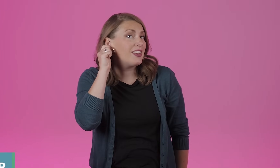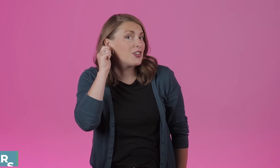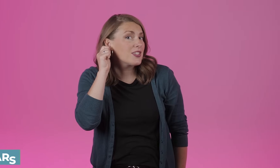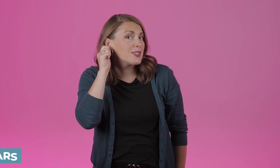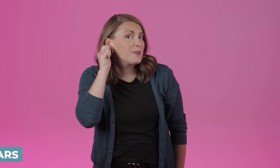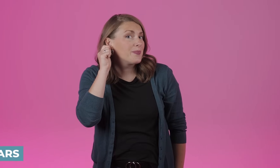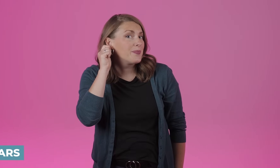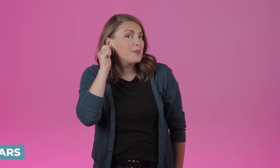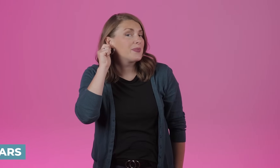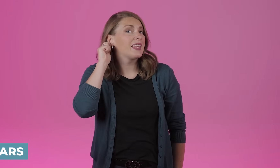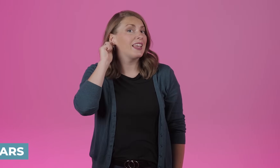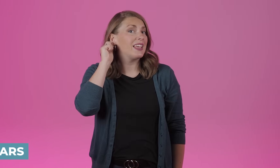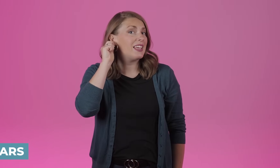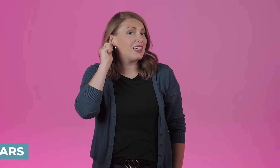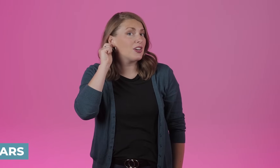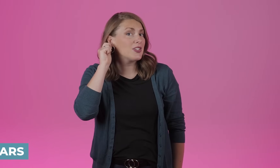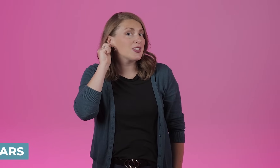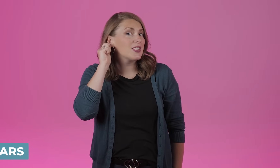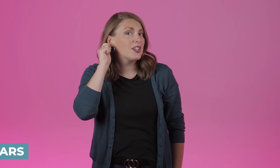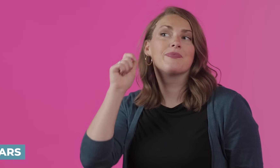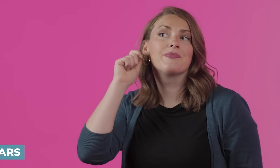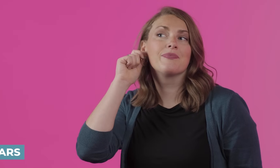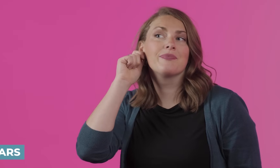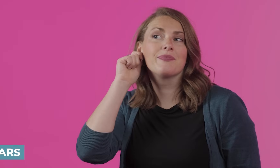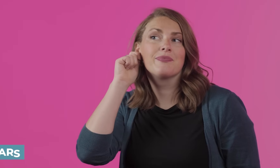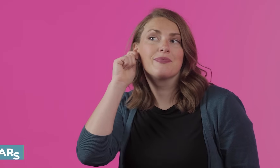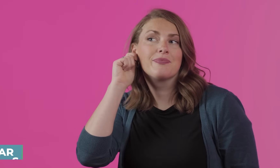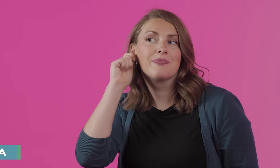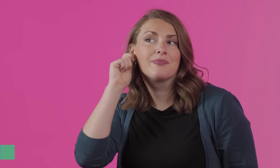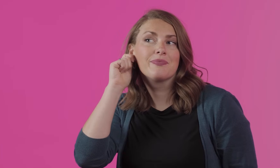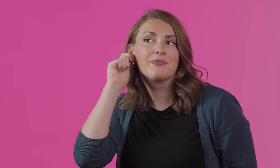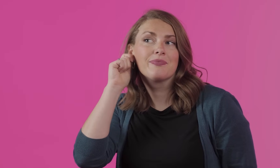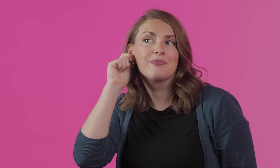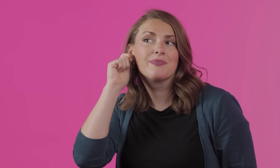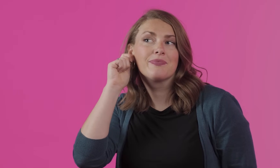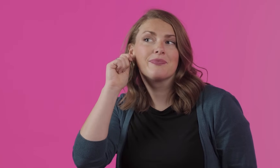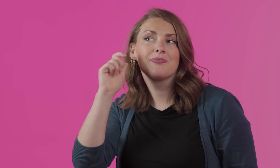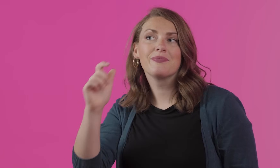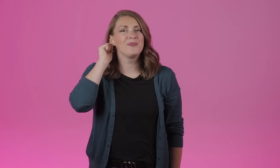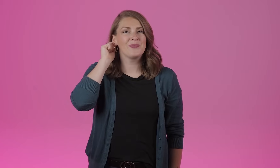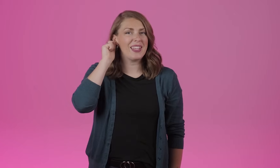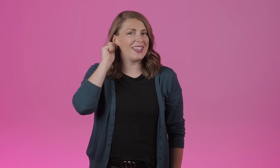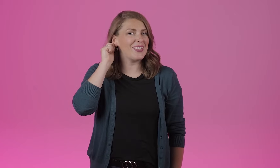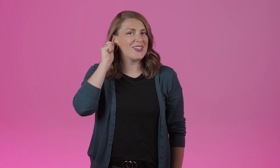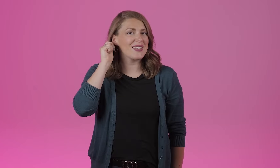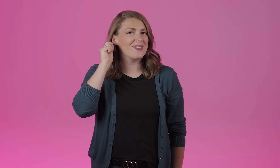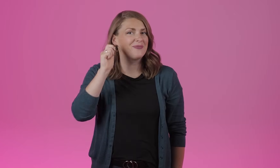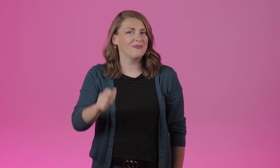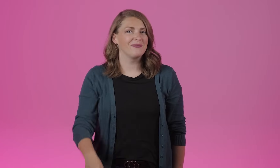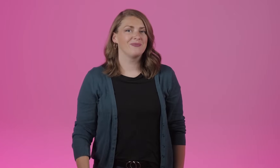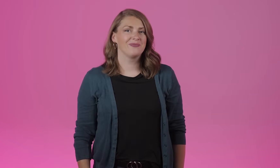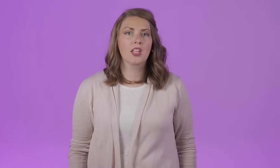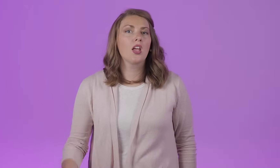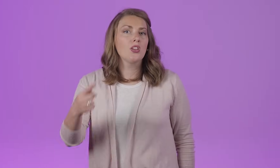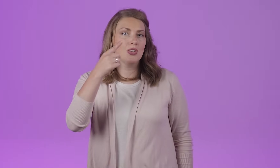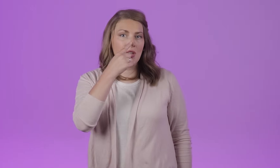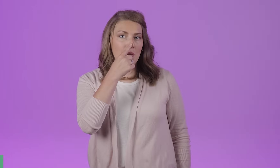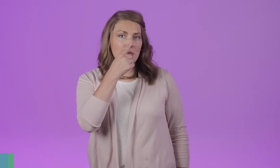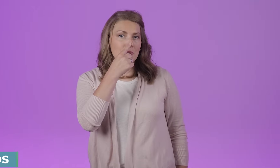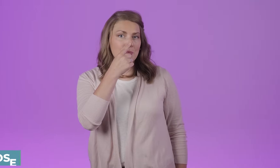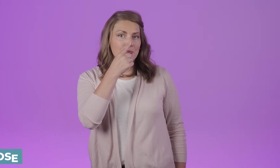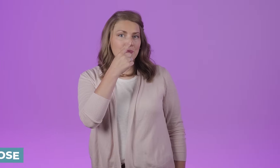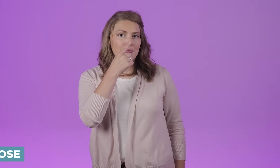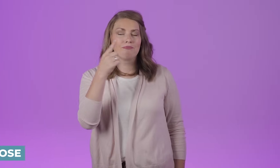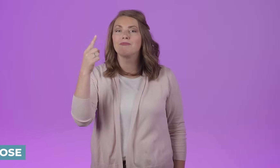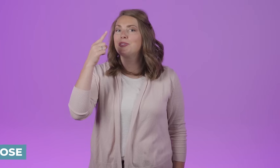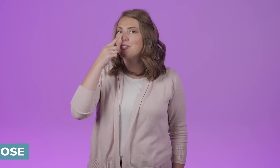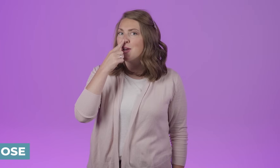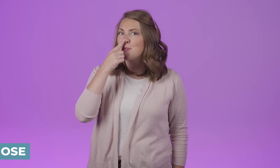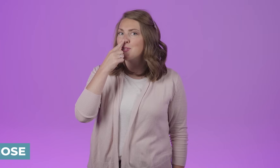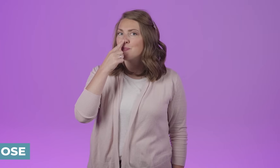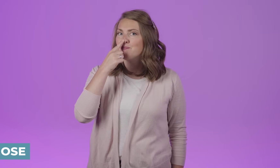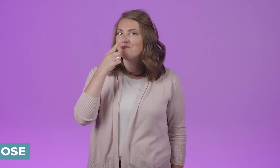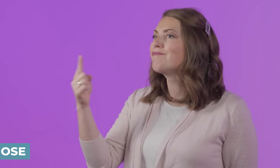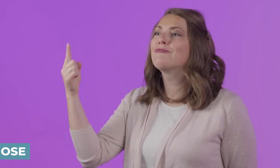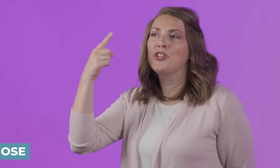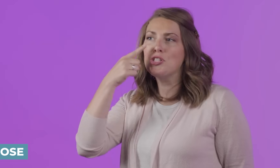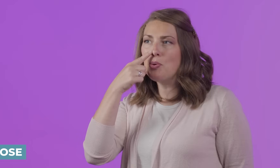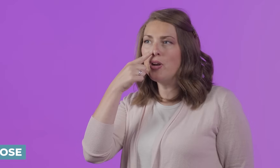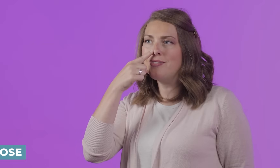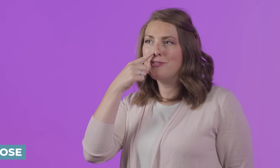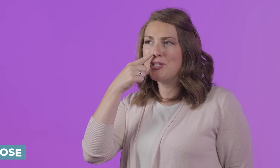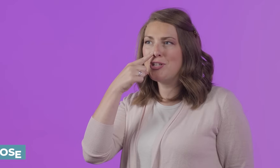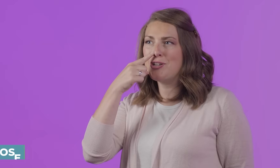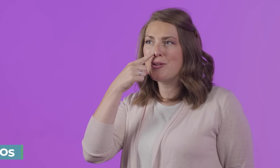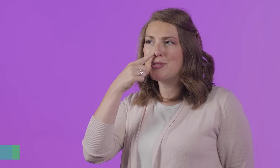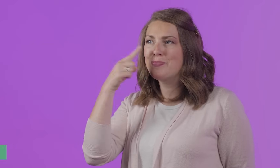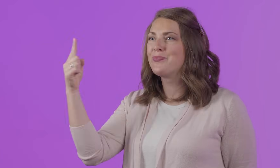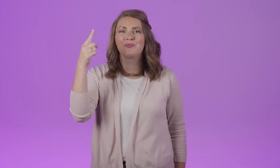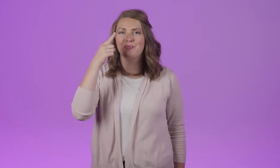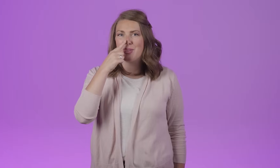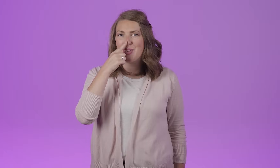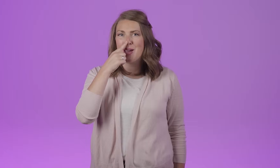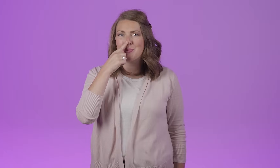'Ears, ears,' you're just tugging at your ears 'ears.' 'Nose, nose,' you just point to your nose 'nose.'